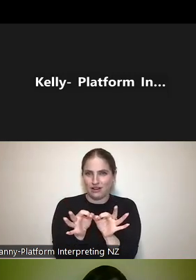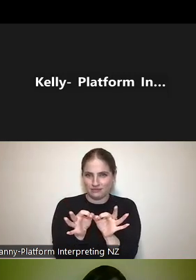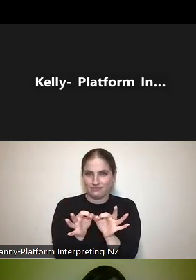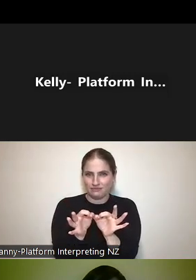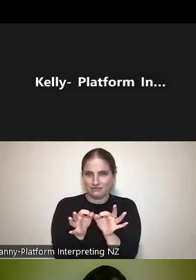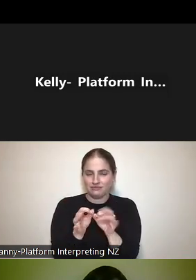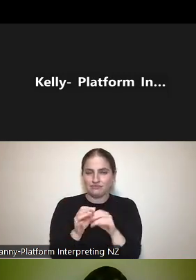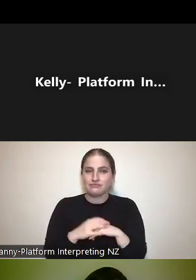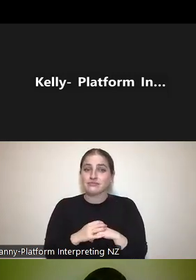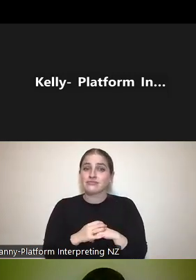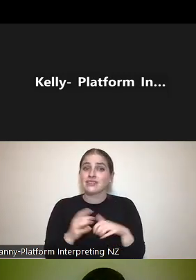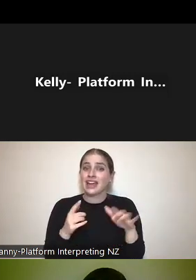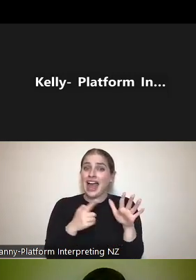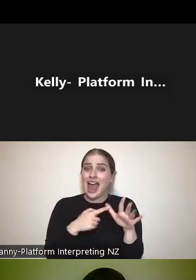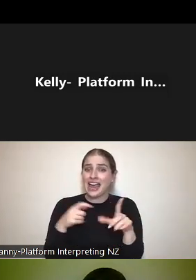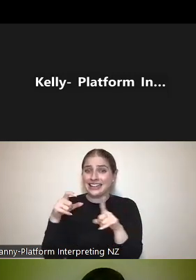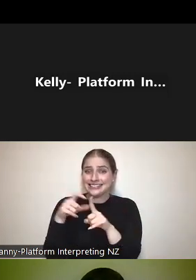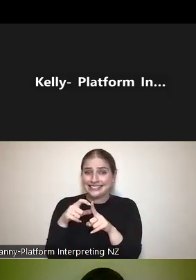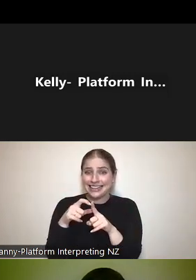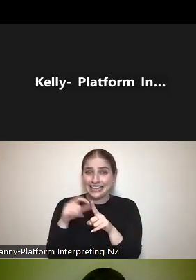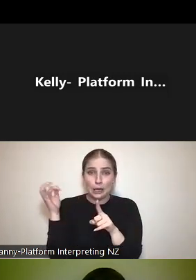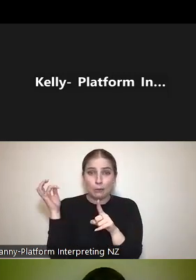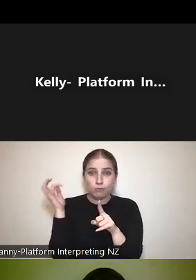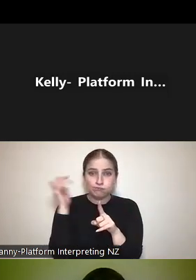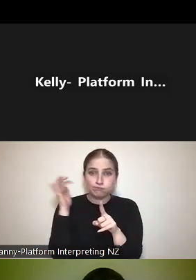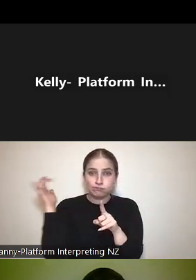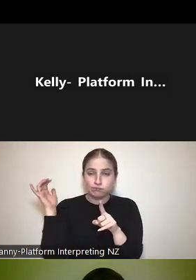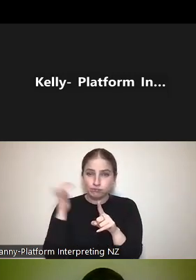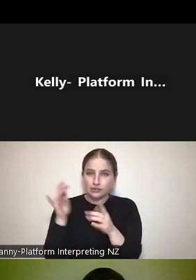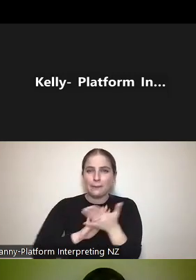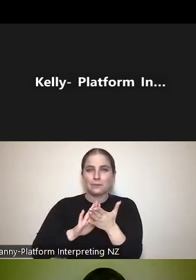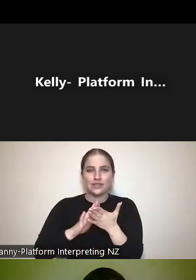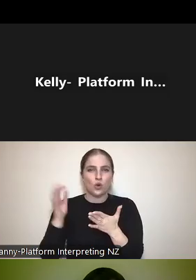The AD with the little sound icon coming out is for audio description,